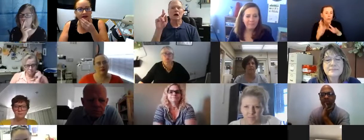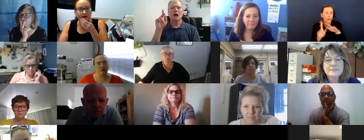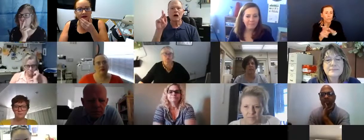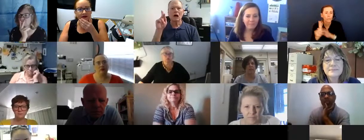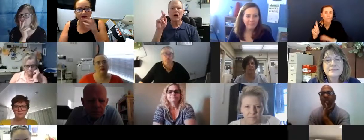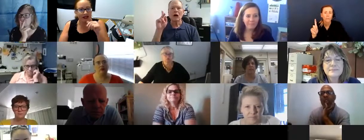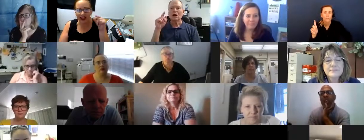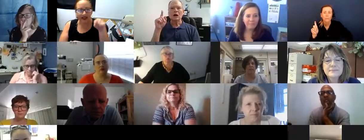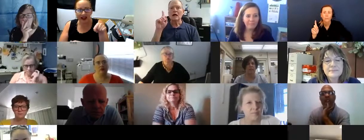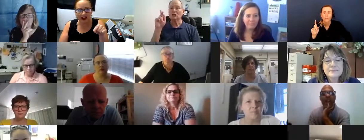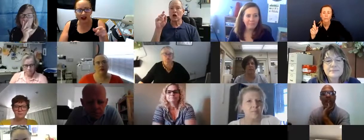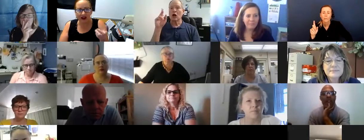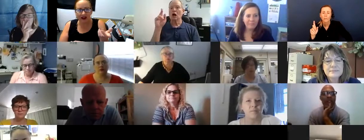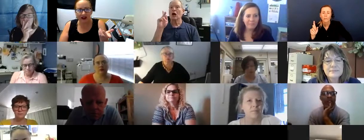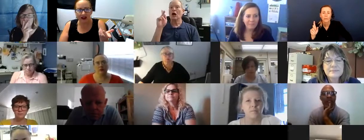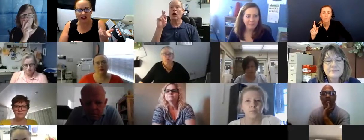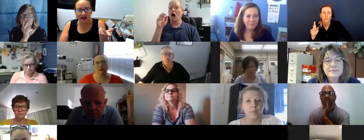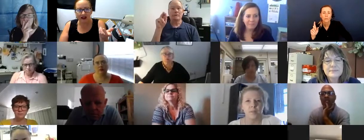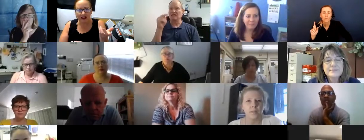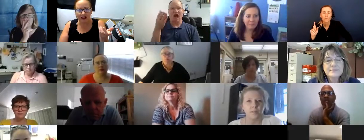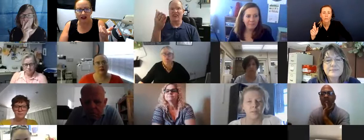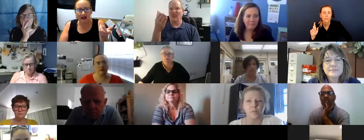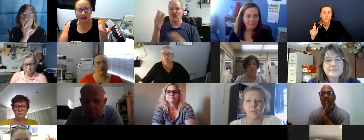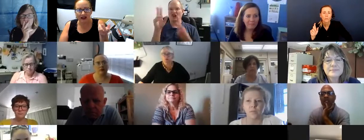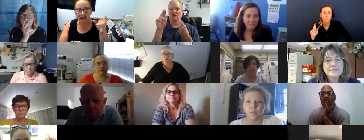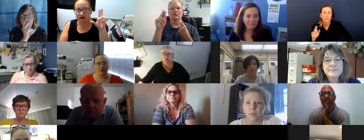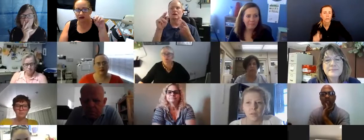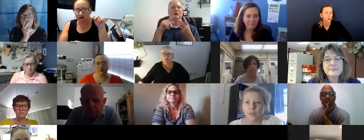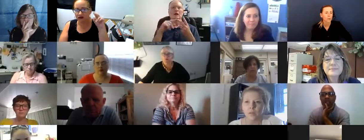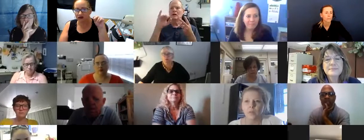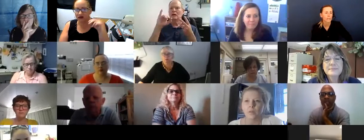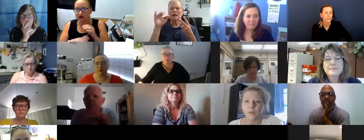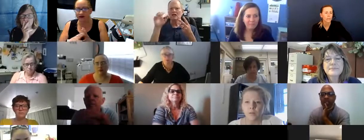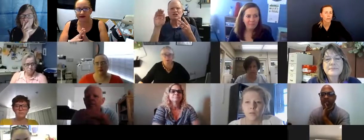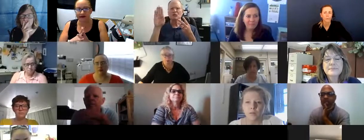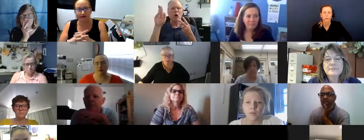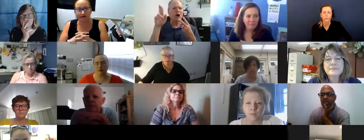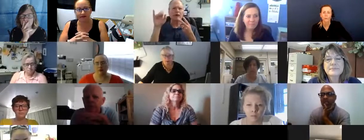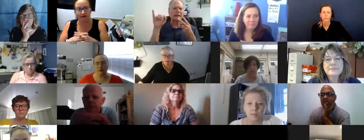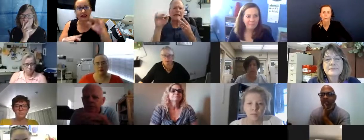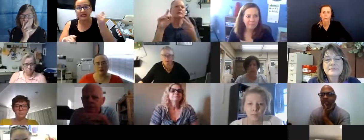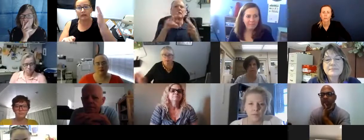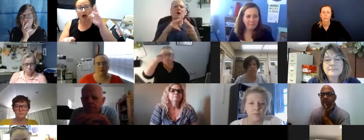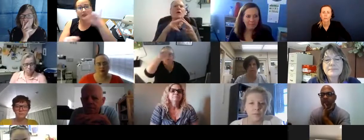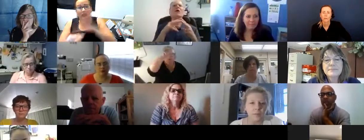Tom: Karmen is not there? Jababari and Karmen are not here.